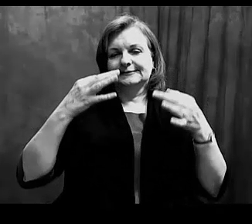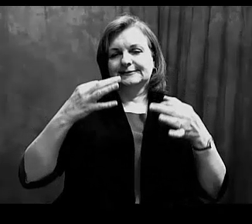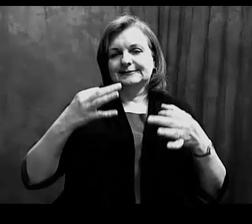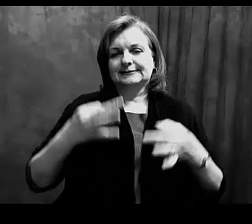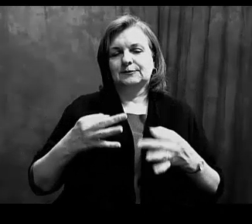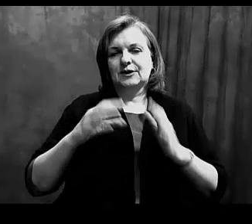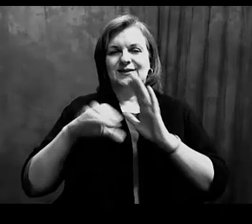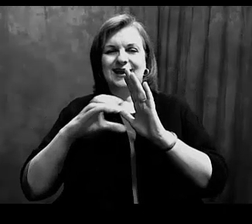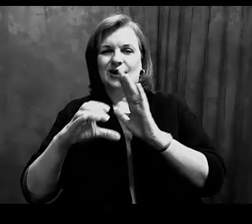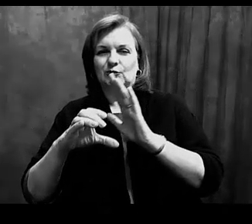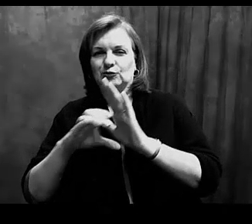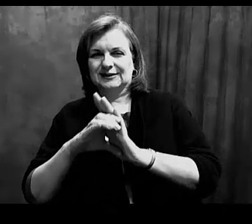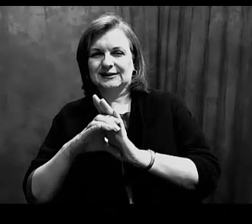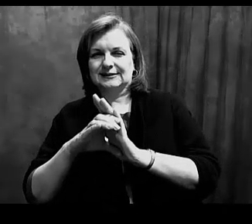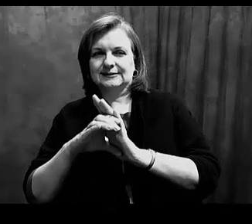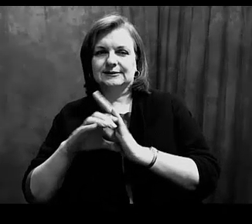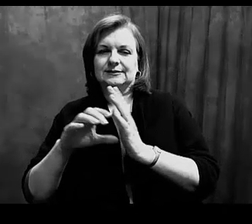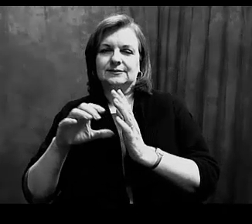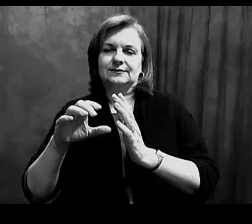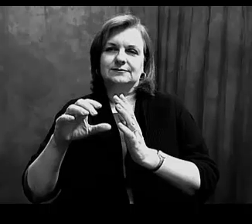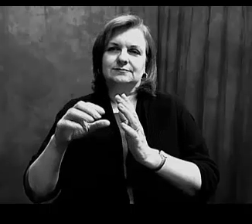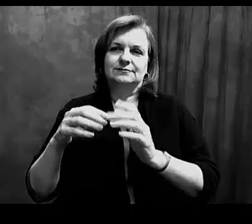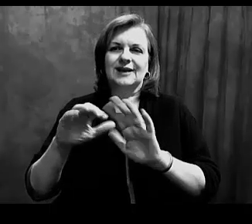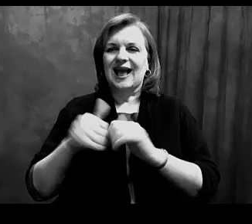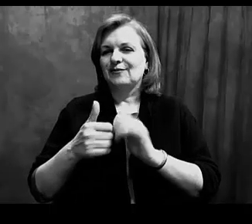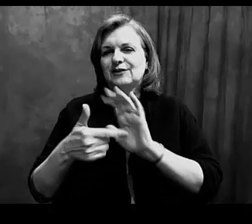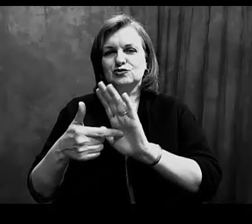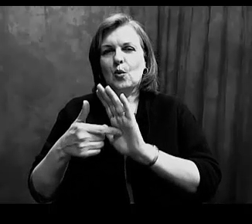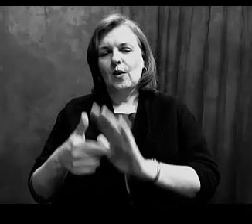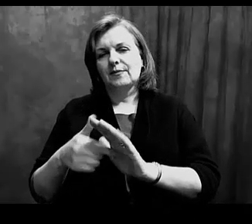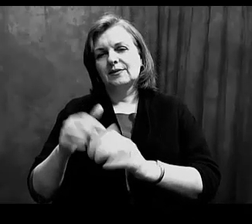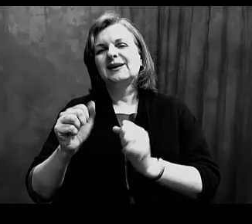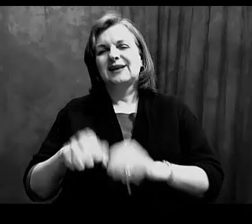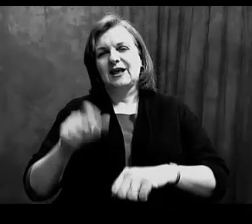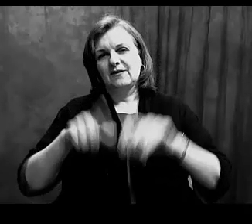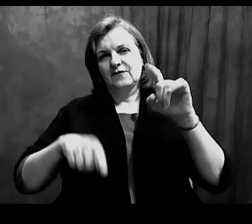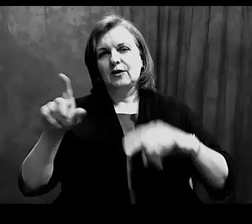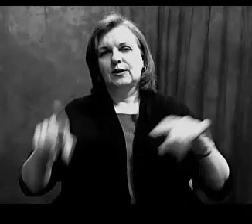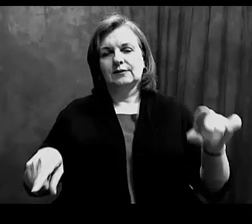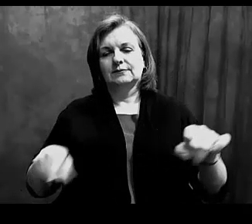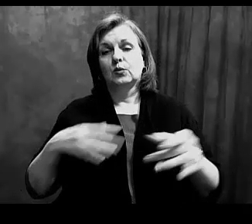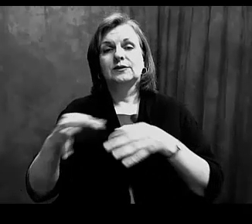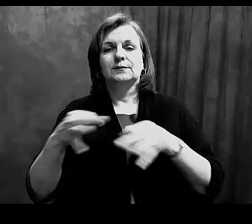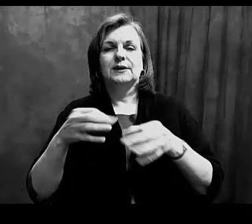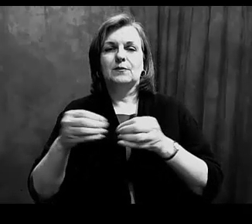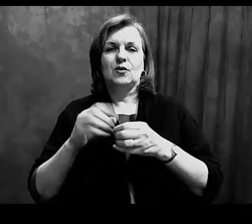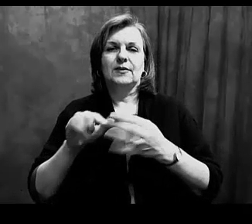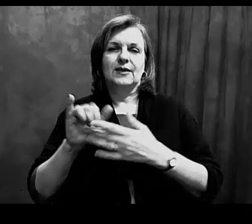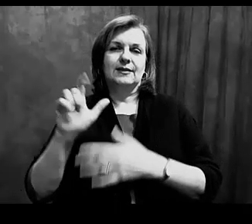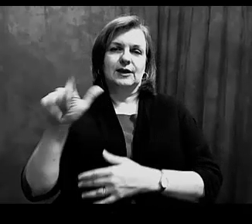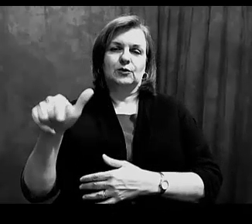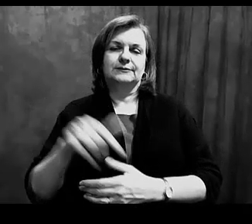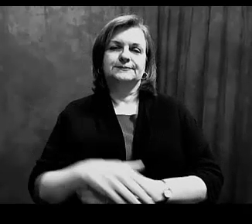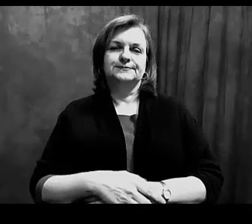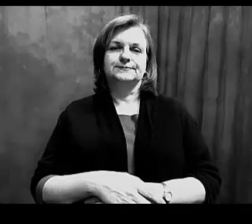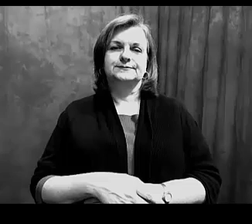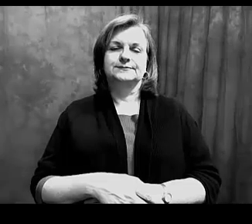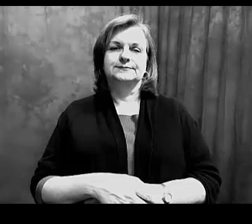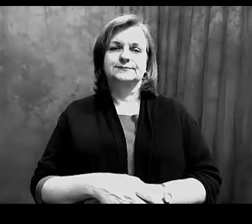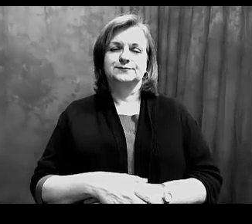the symptoms or these characteristics might be highly variable and we'll talk more about that later on as well